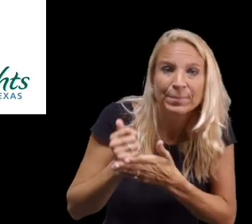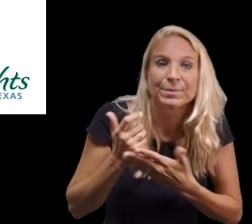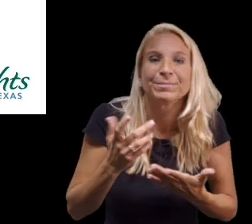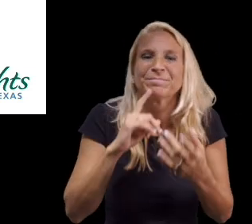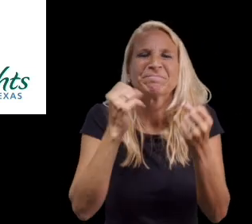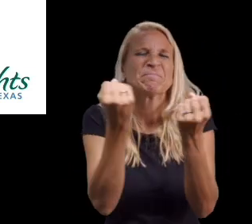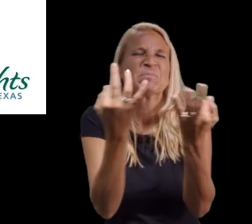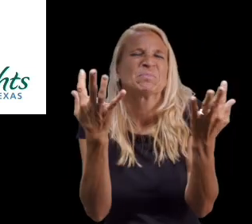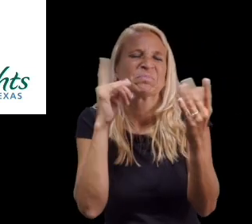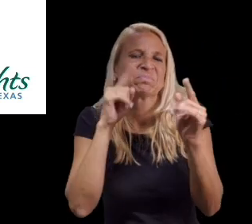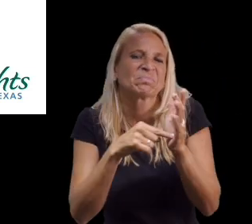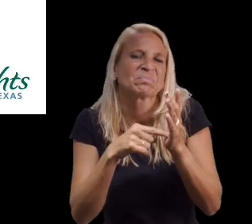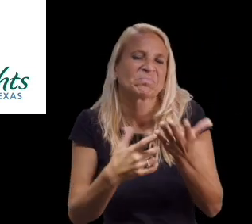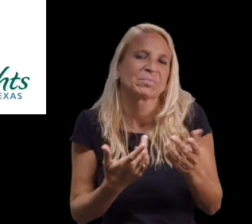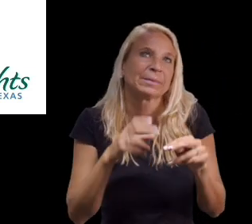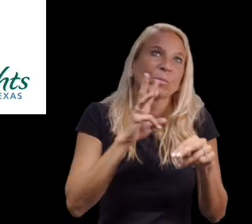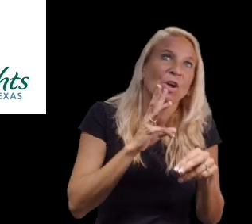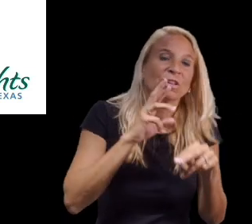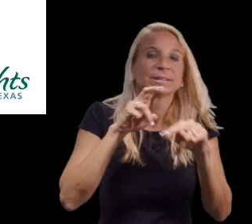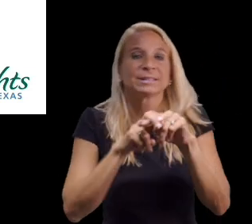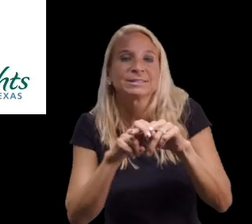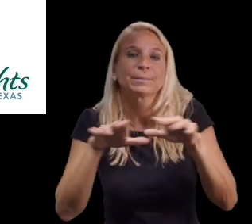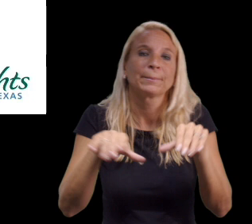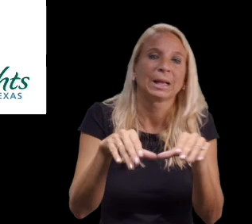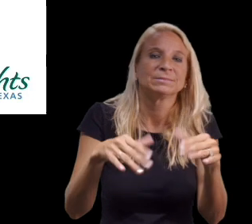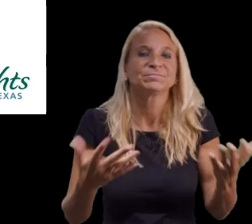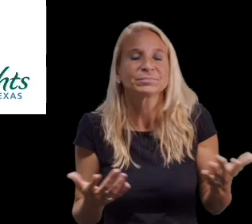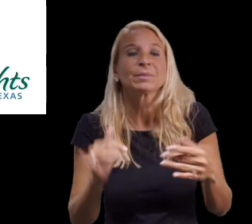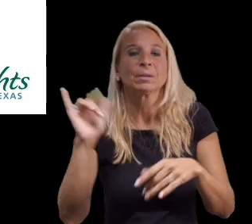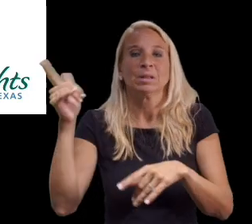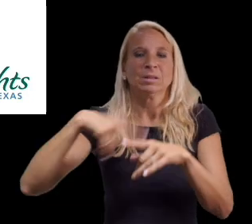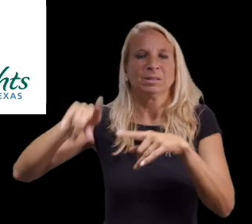It also has pre-vocational training,